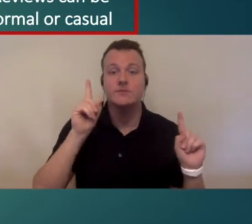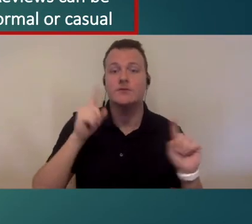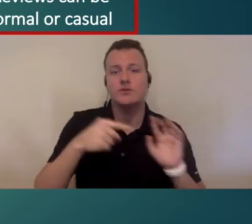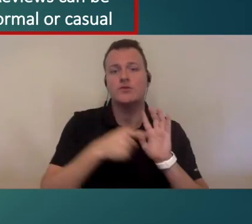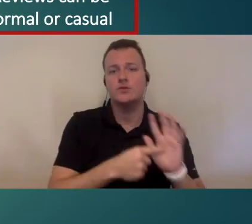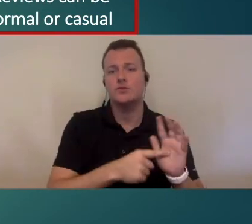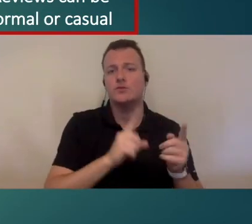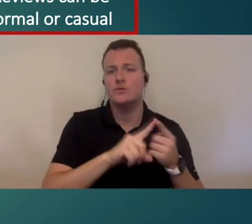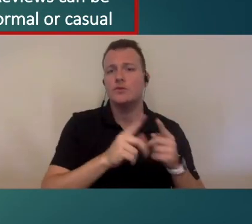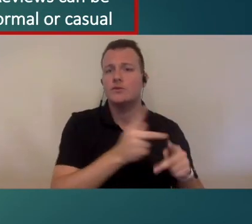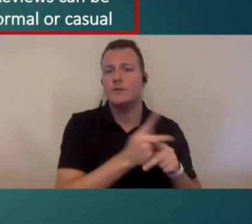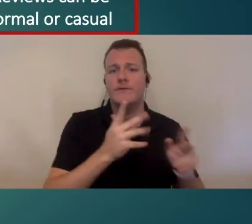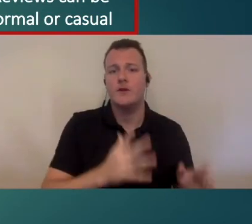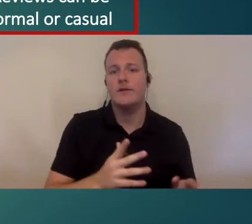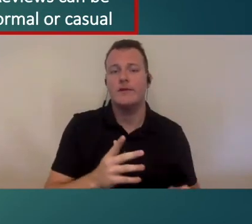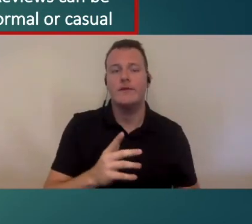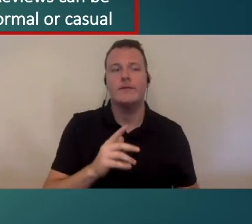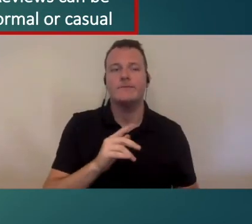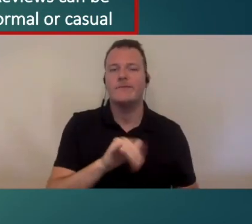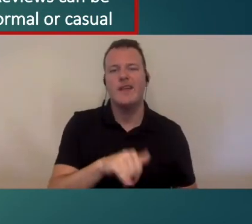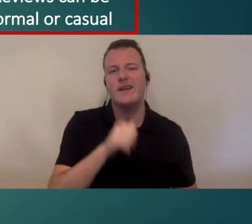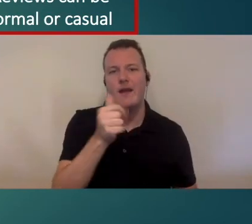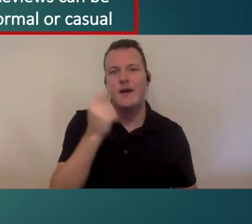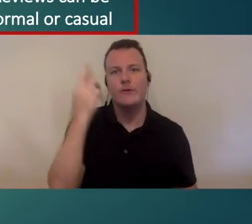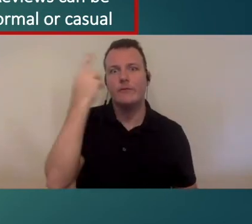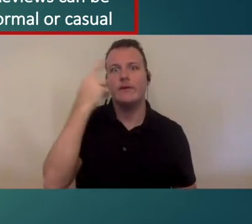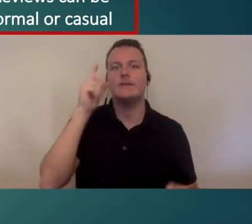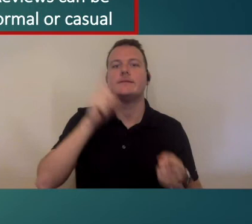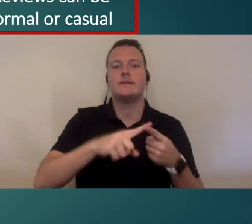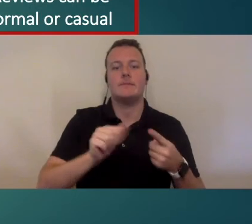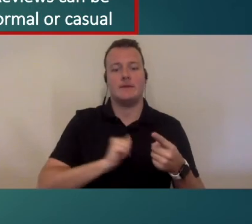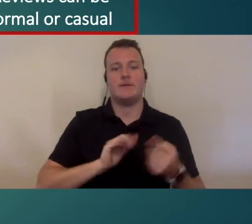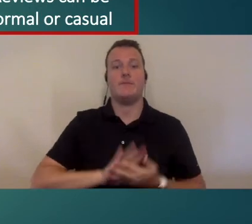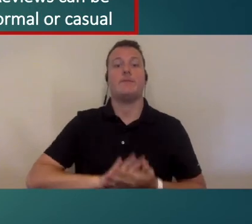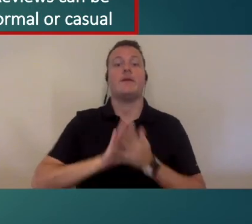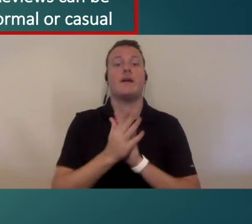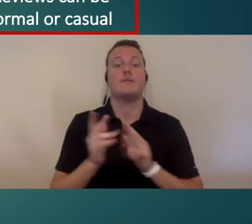apparent to me until I became a supervisor. Do not assume that your